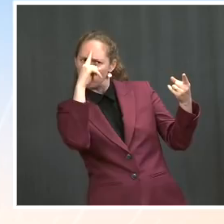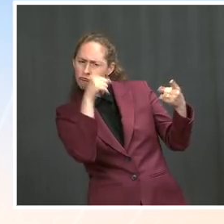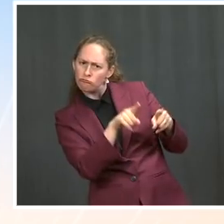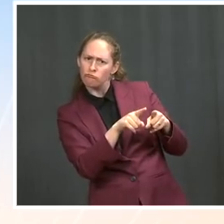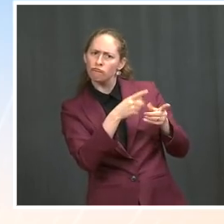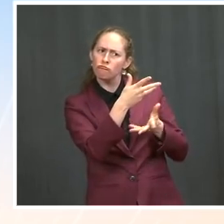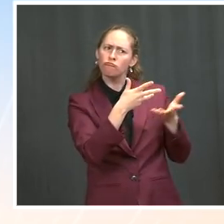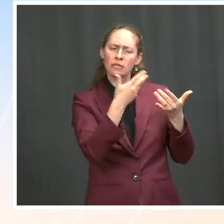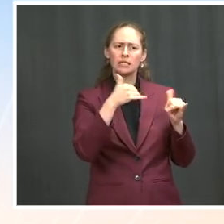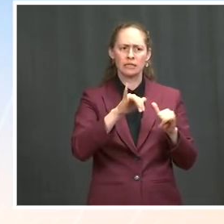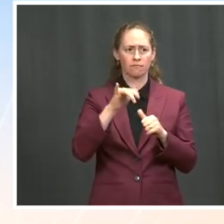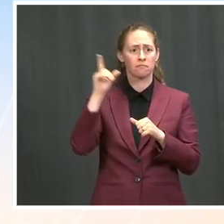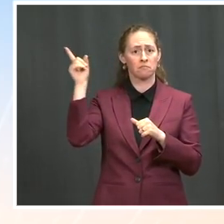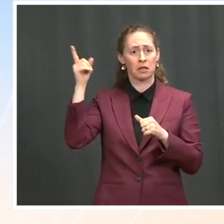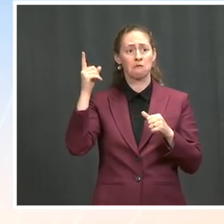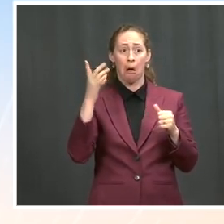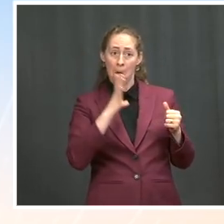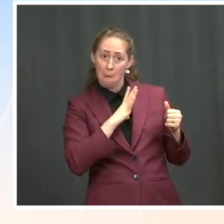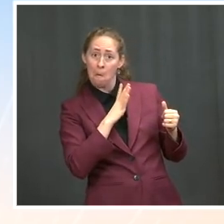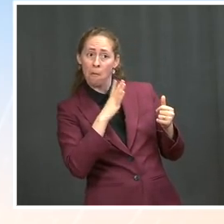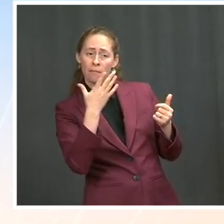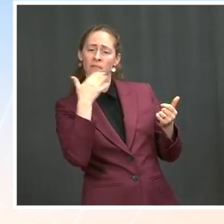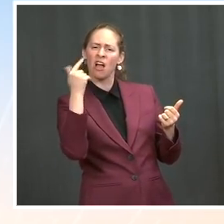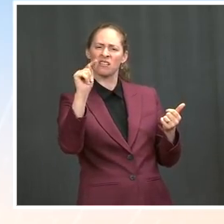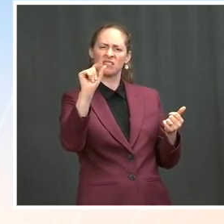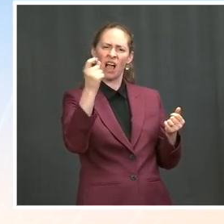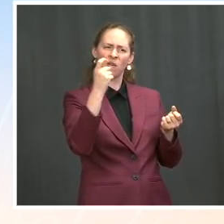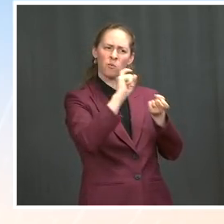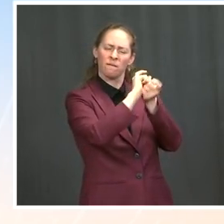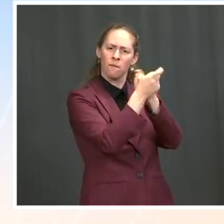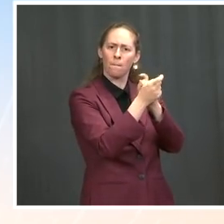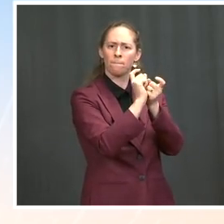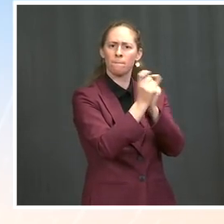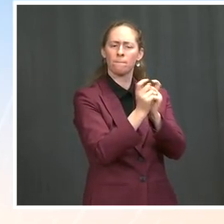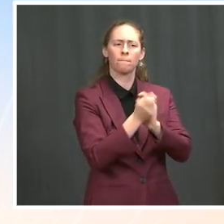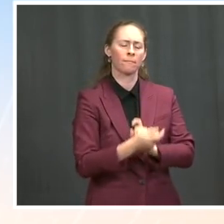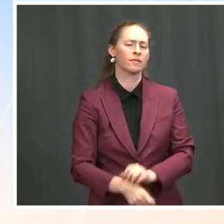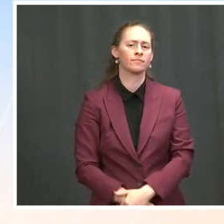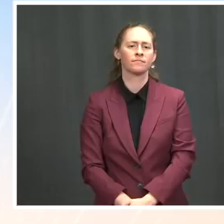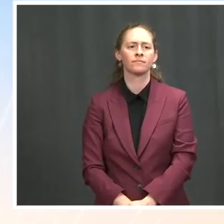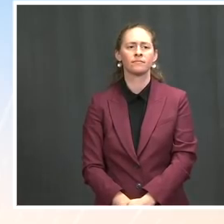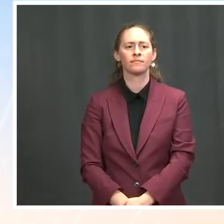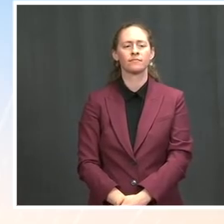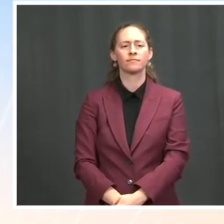The Press: Lastly, on voting rights: Obviously, there's going to be a show vote on S.1. tomorrow that's going to fail.